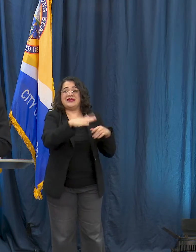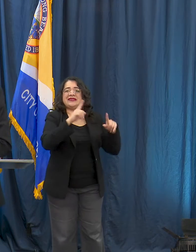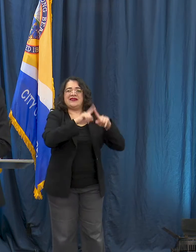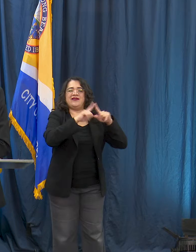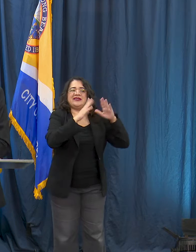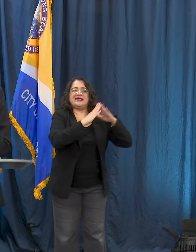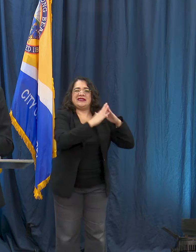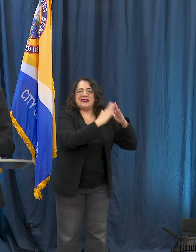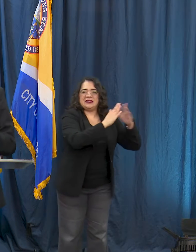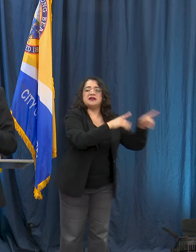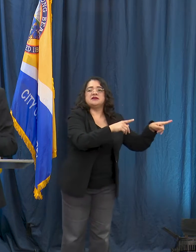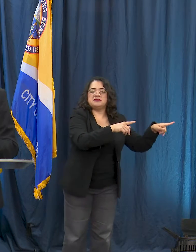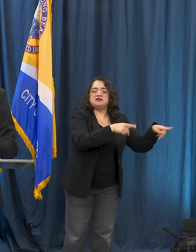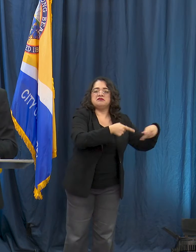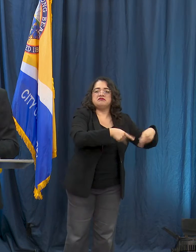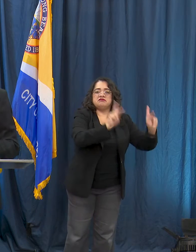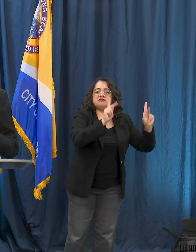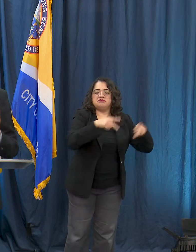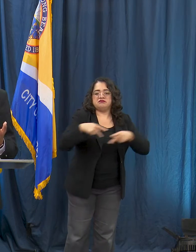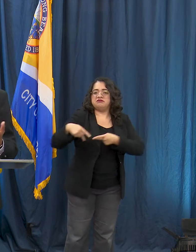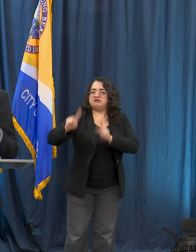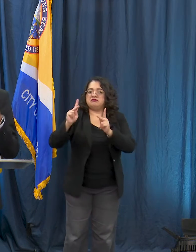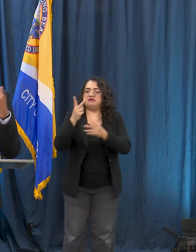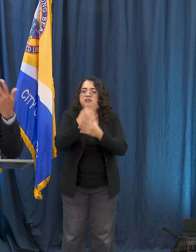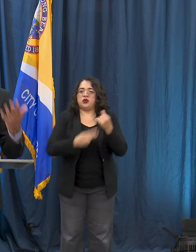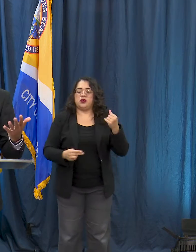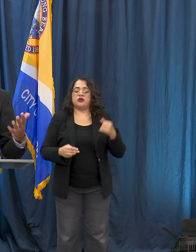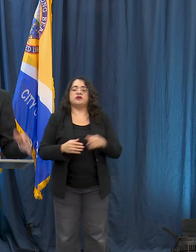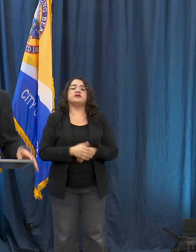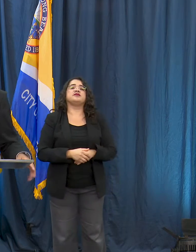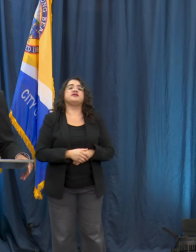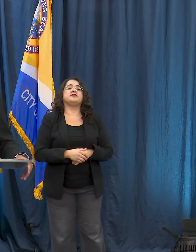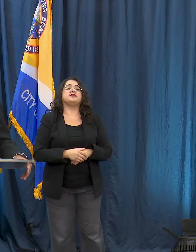The types of new businesses that he put out there